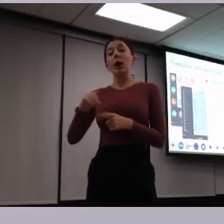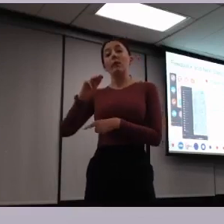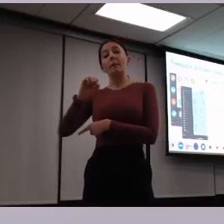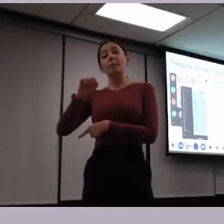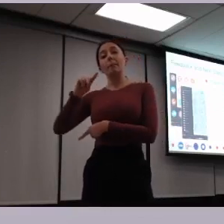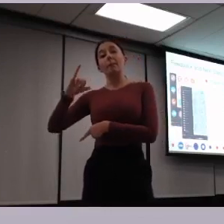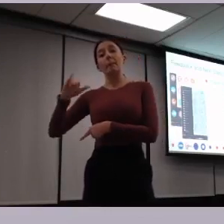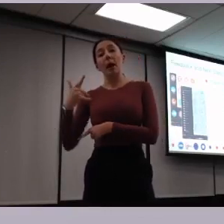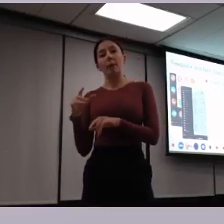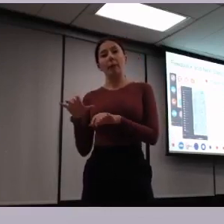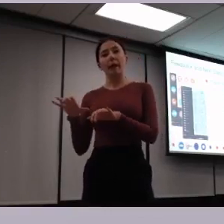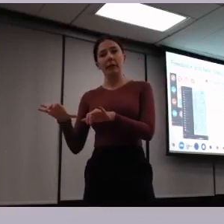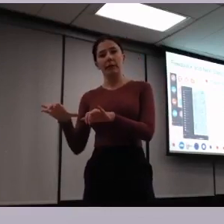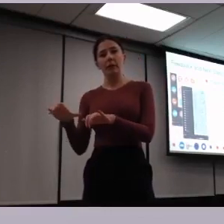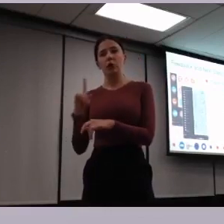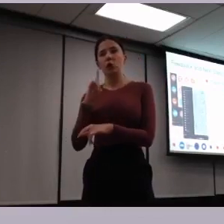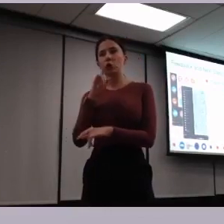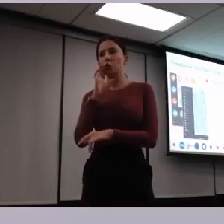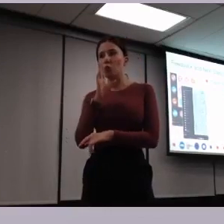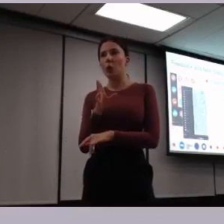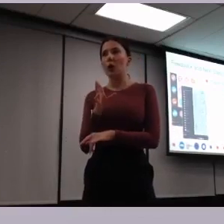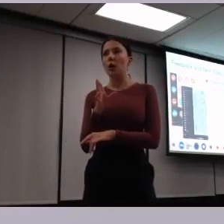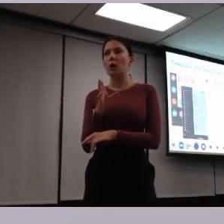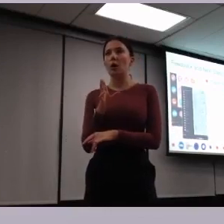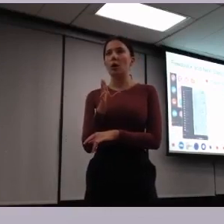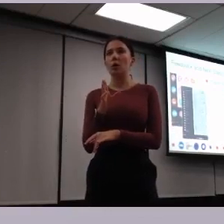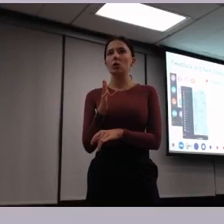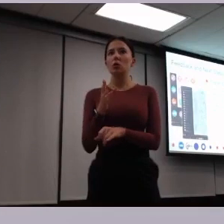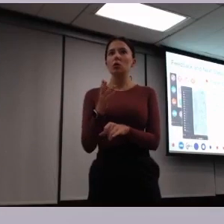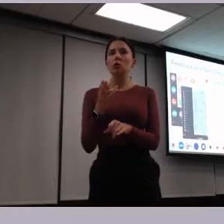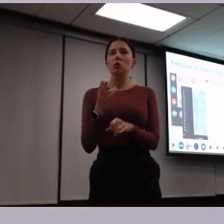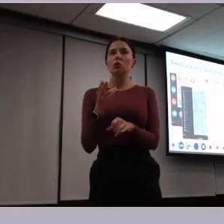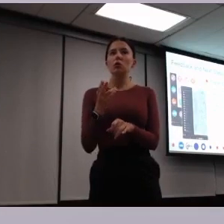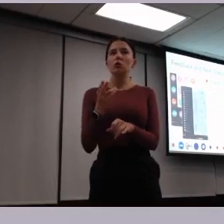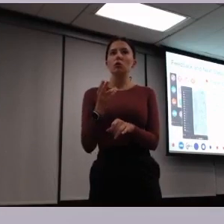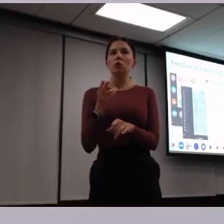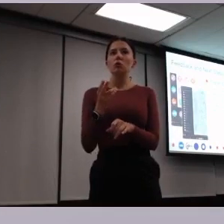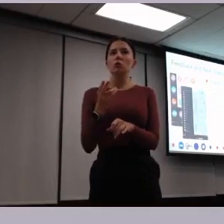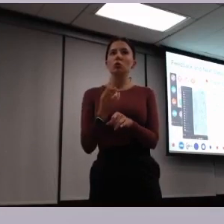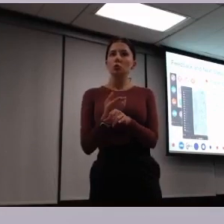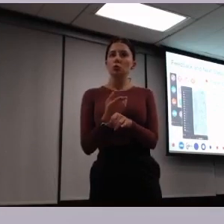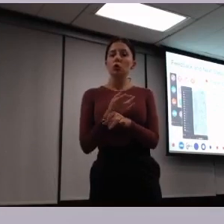and grab the stickers that we that you are voting kind of most prominently